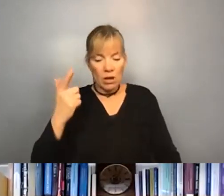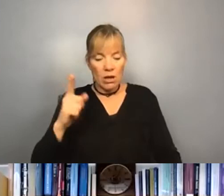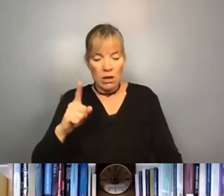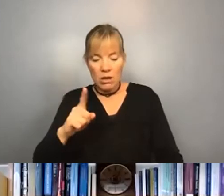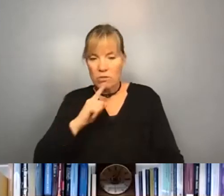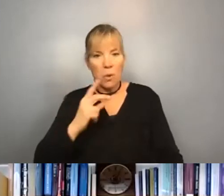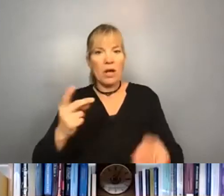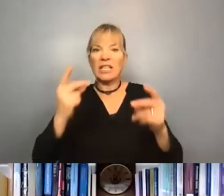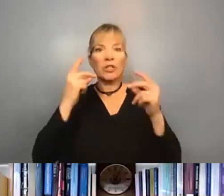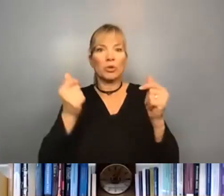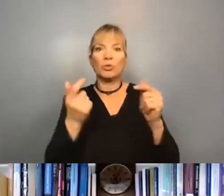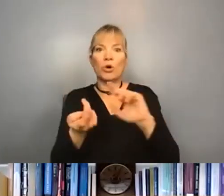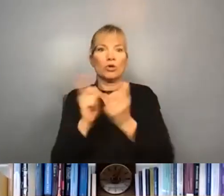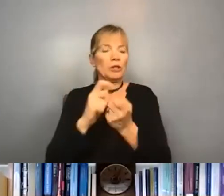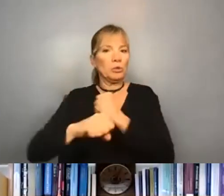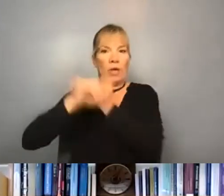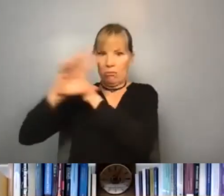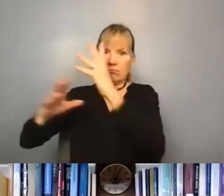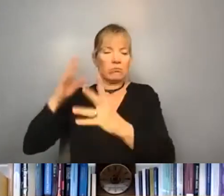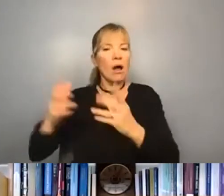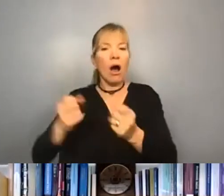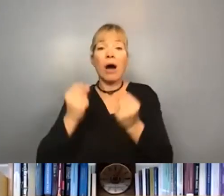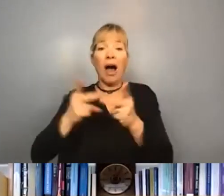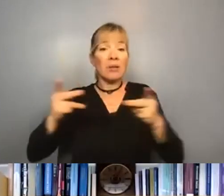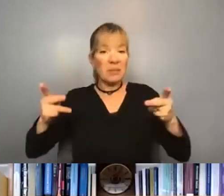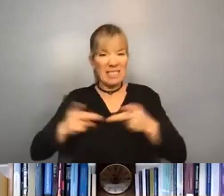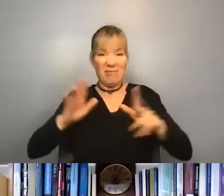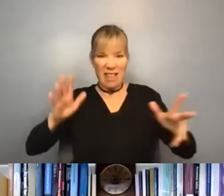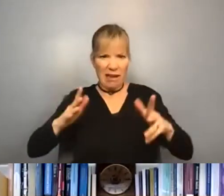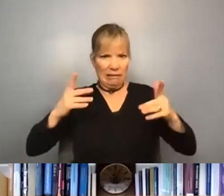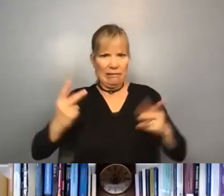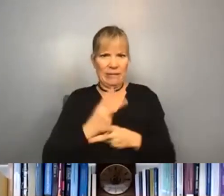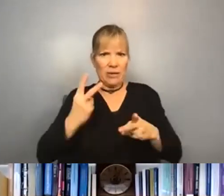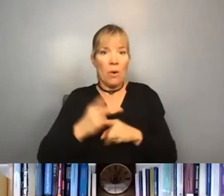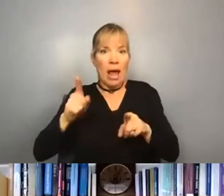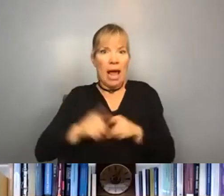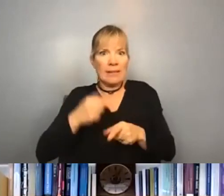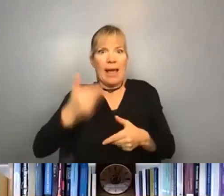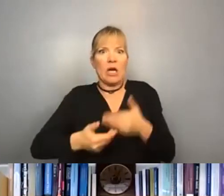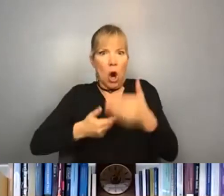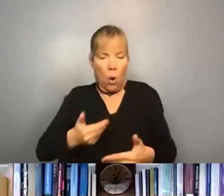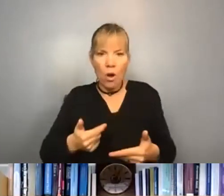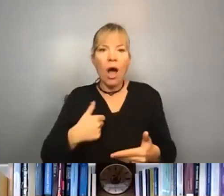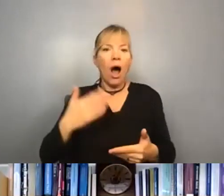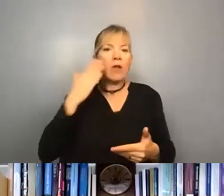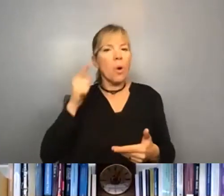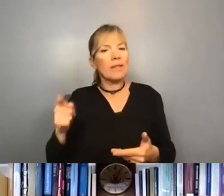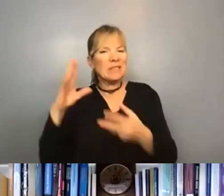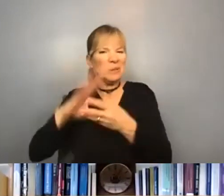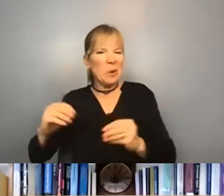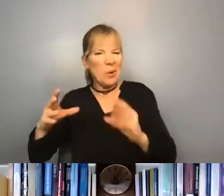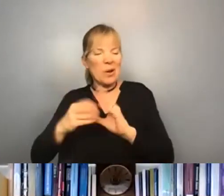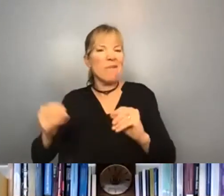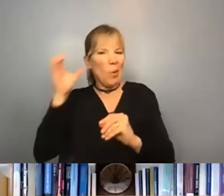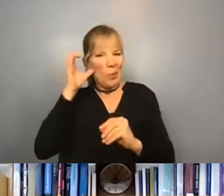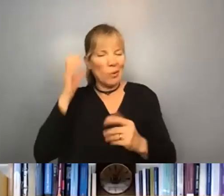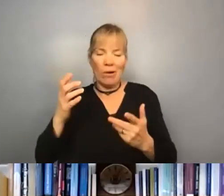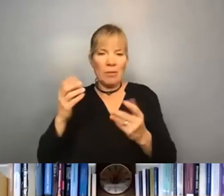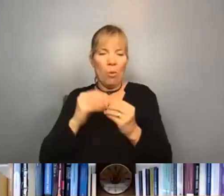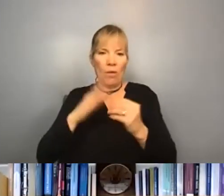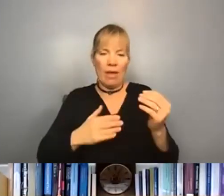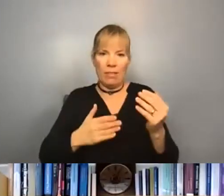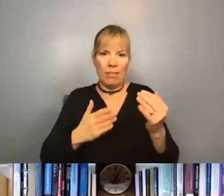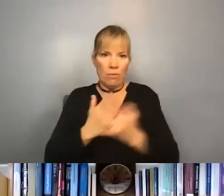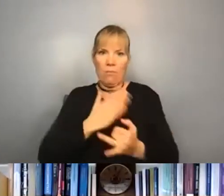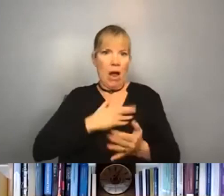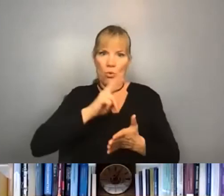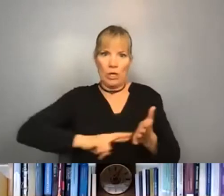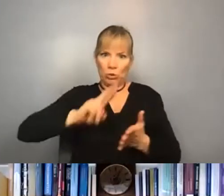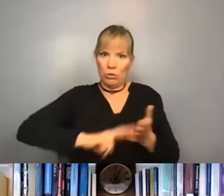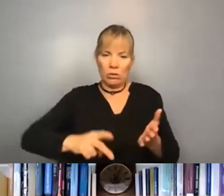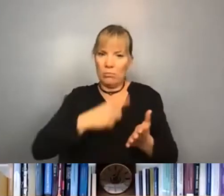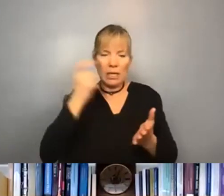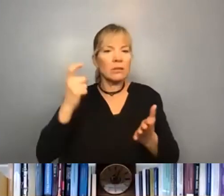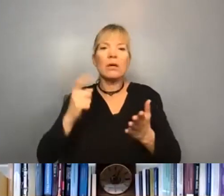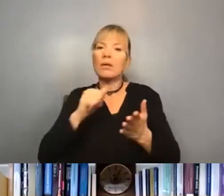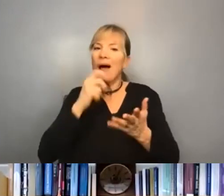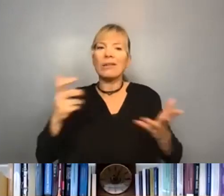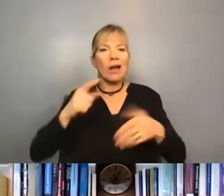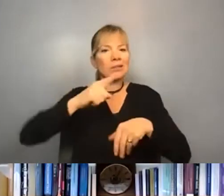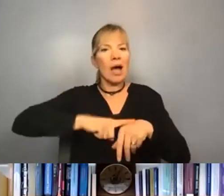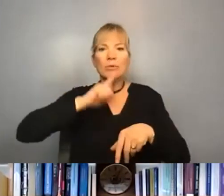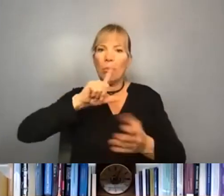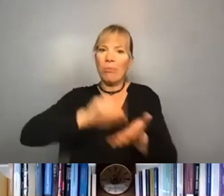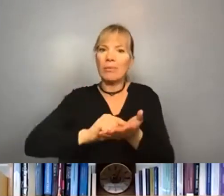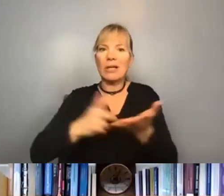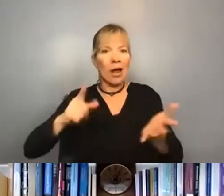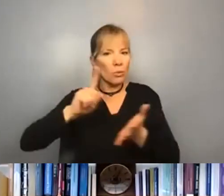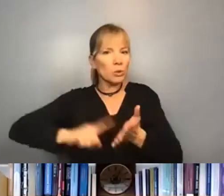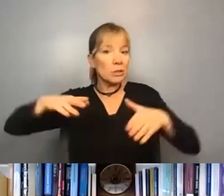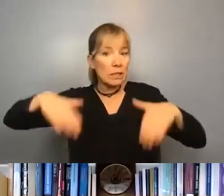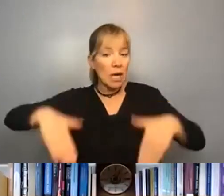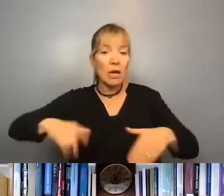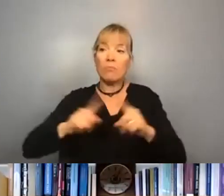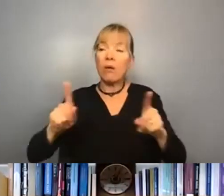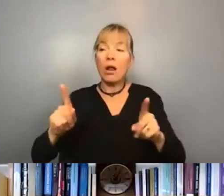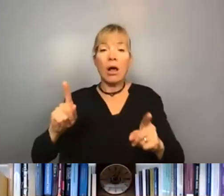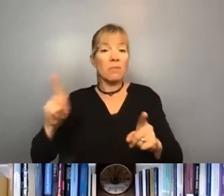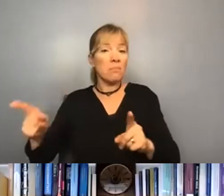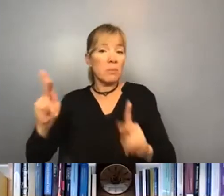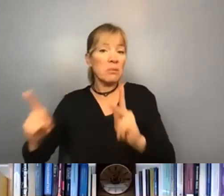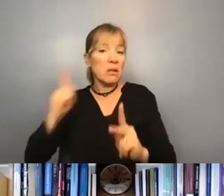And yes, I think that there was a rapid switch to telehealth and a lot of places were kind of figuring it out as they went. I know this anecdotally more than through research study, because there hasn't been a lot of time to publish a lot of that yet. But anecdotally speaking,